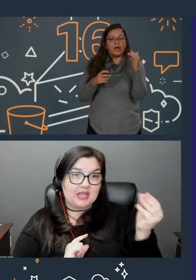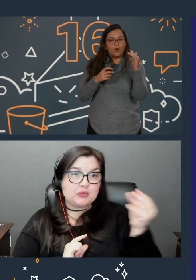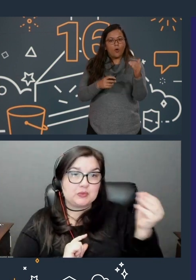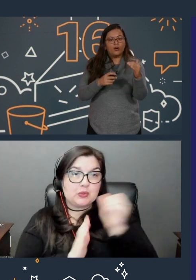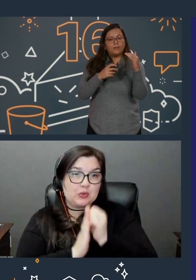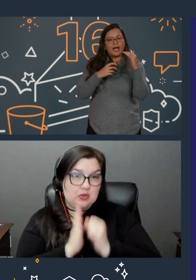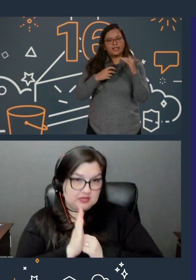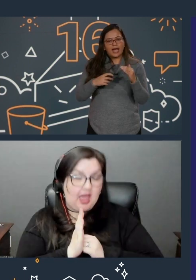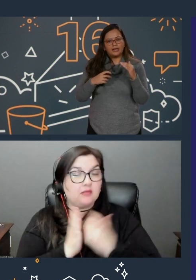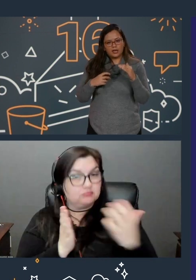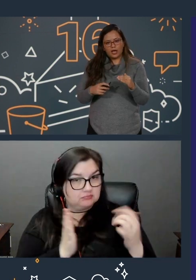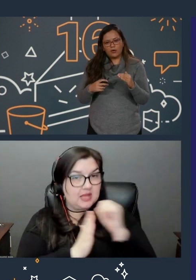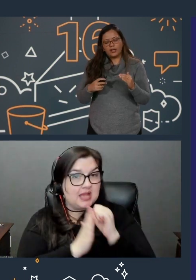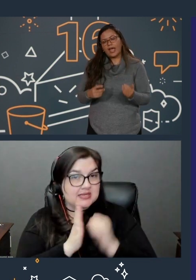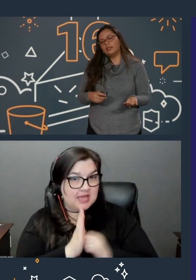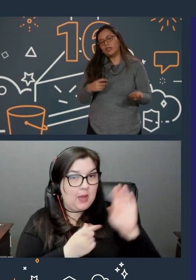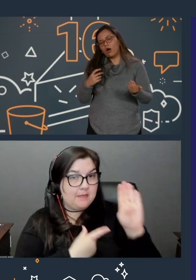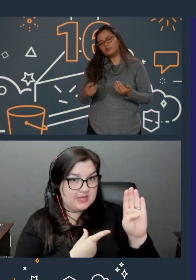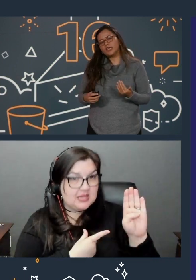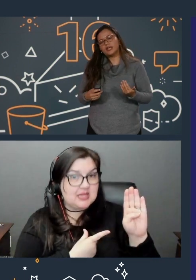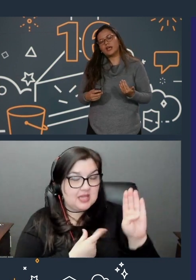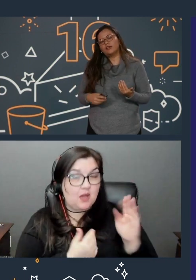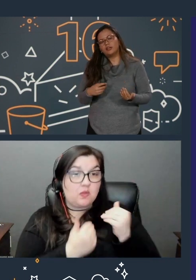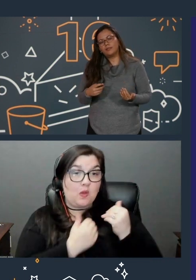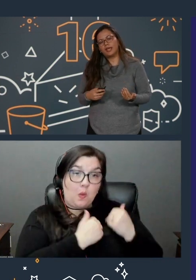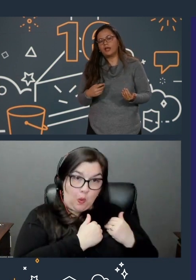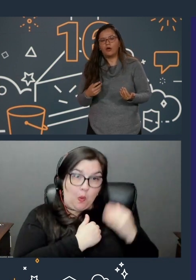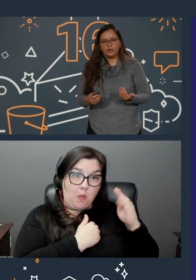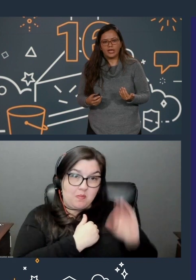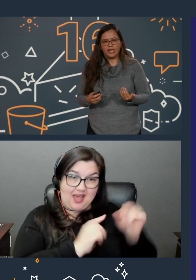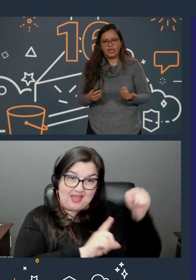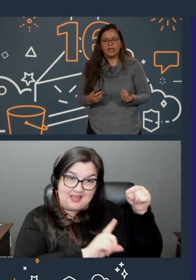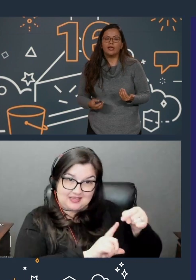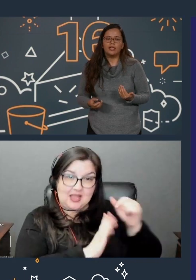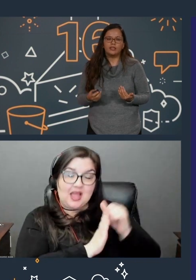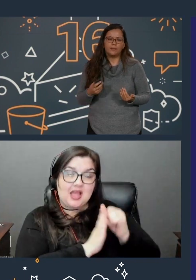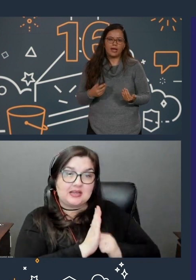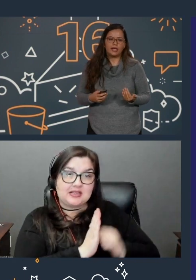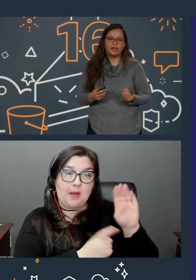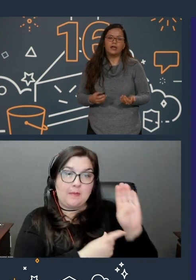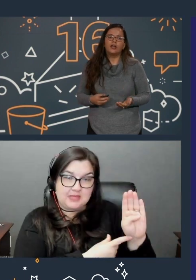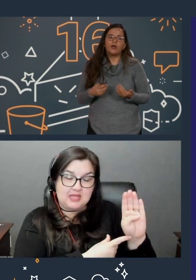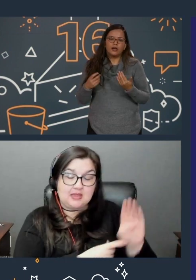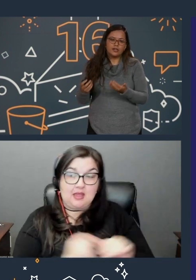are owned by that account and the objects that are written by account A, in the bucket,